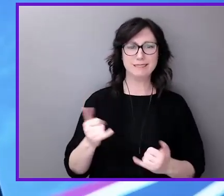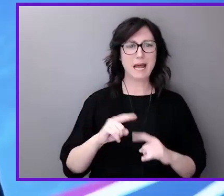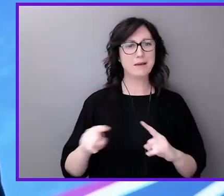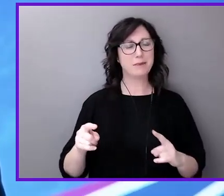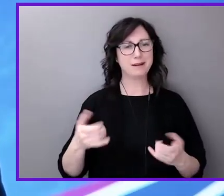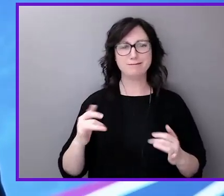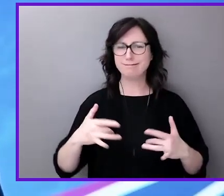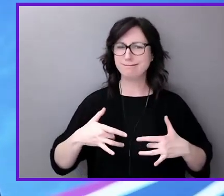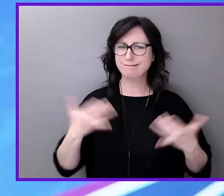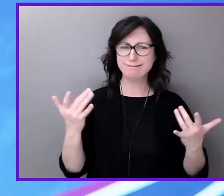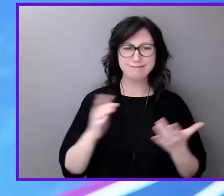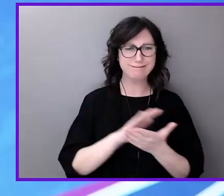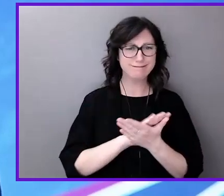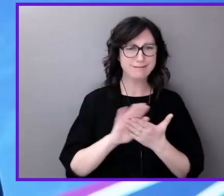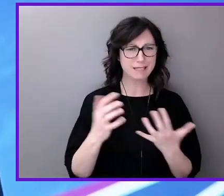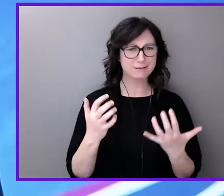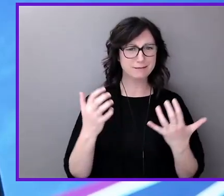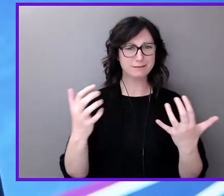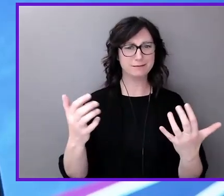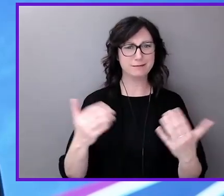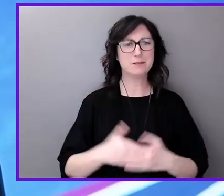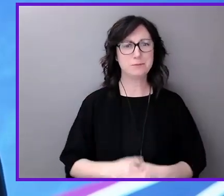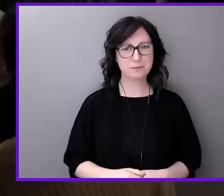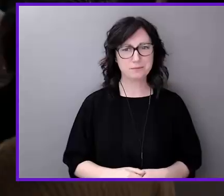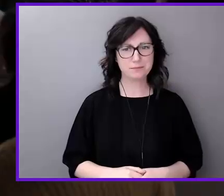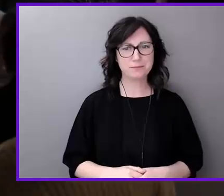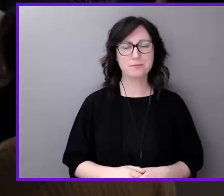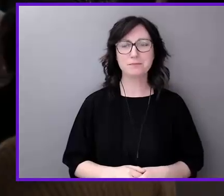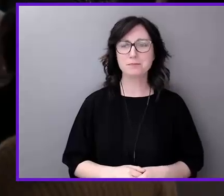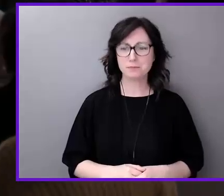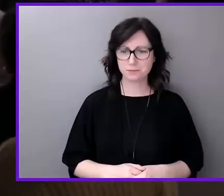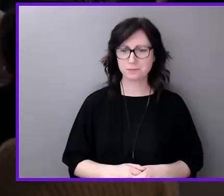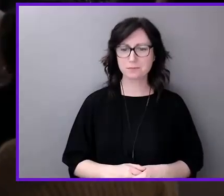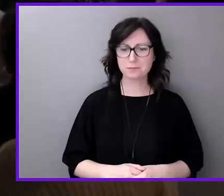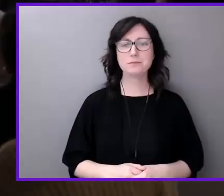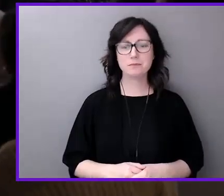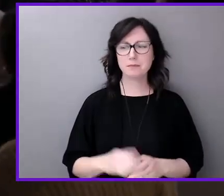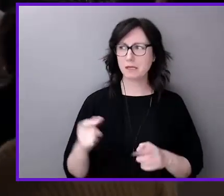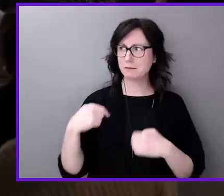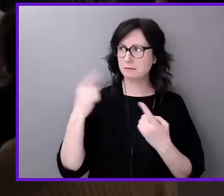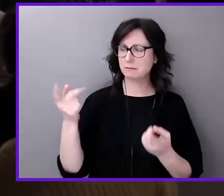With five months remaining in my mandate, I’ve been reflecting on my time